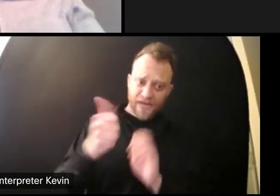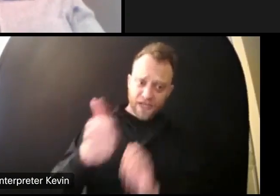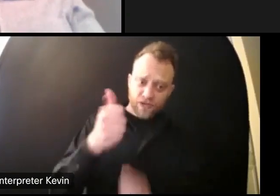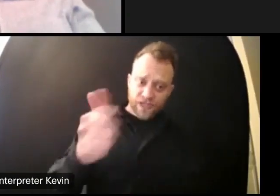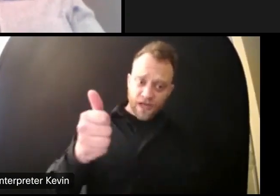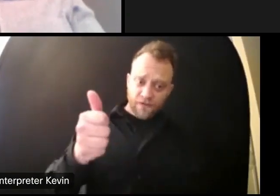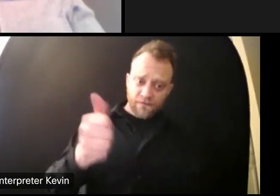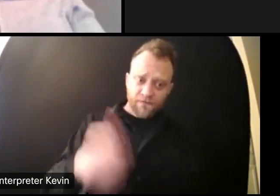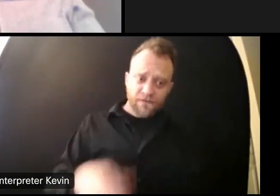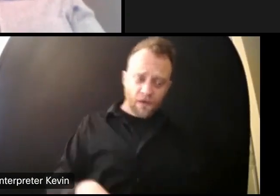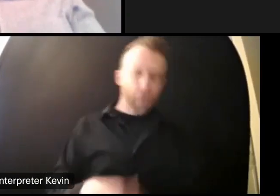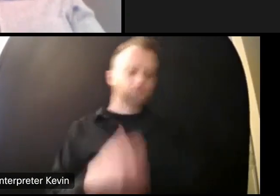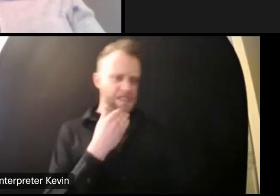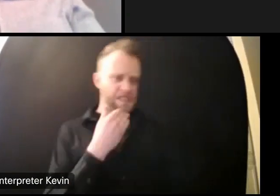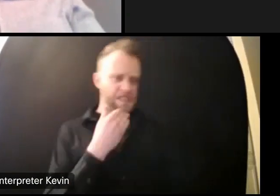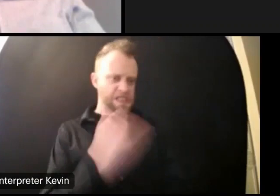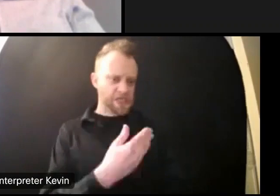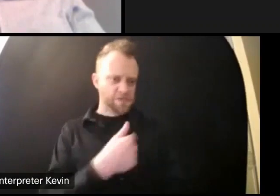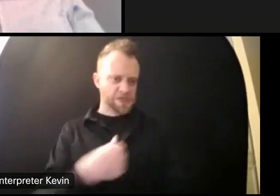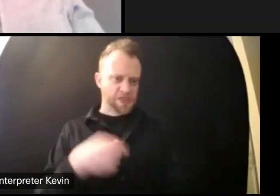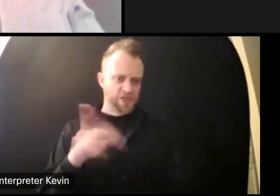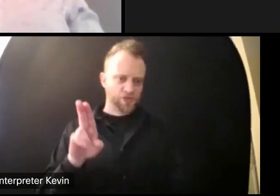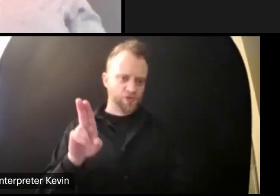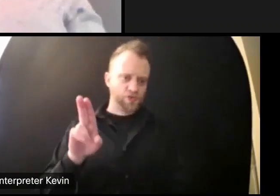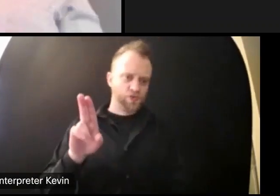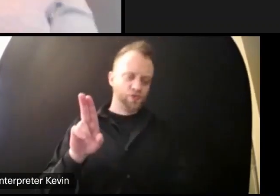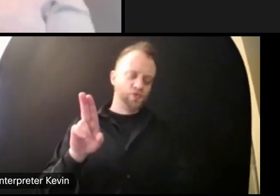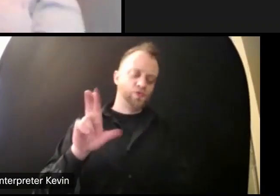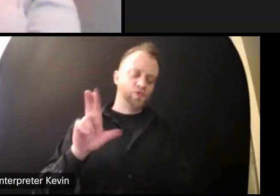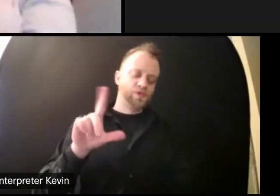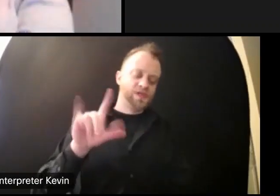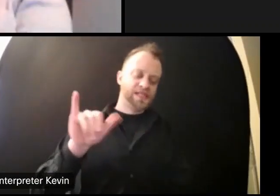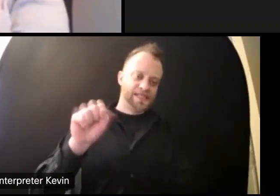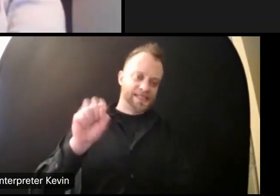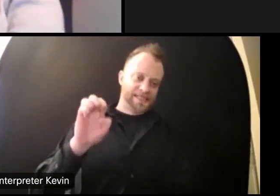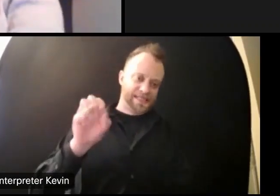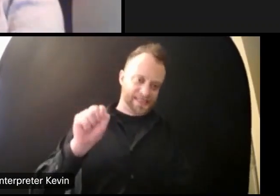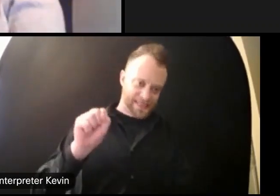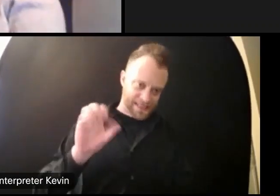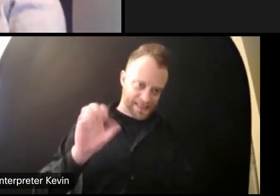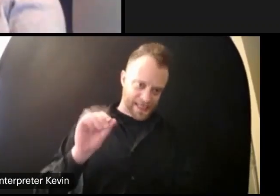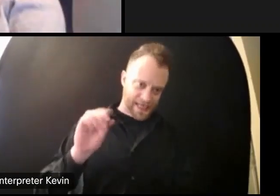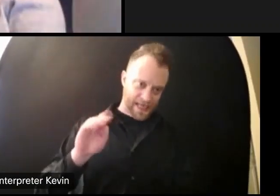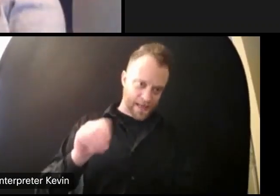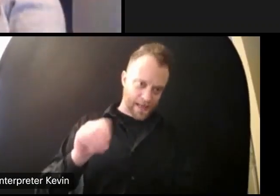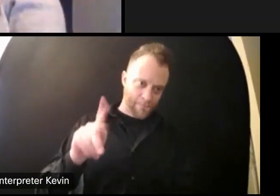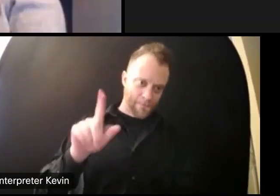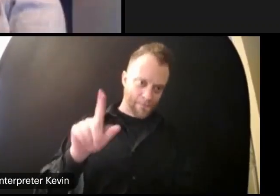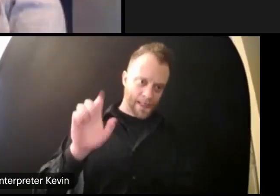thank you. (Campbell) This is Ulysses Campbell. I am the current commissioner for ANC 4C03,